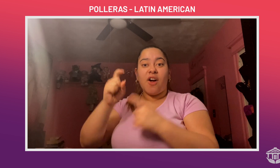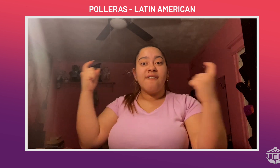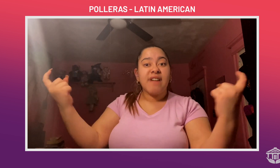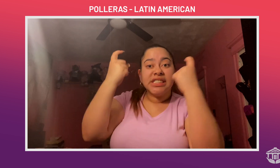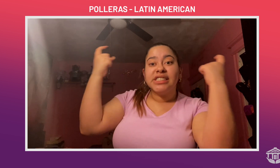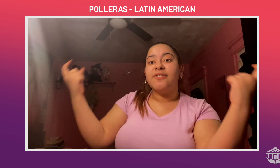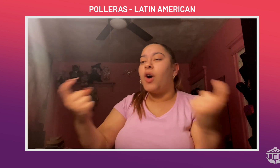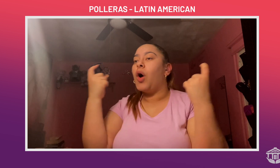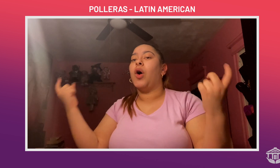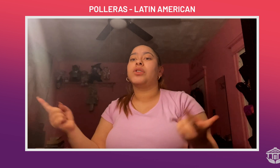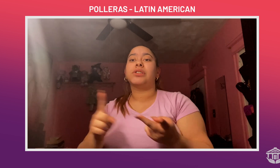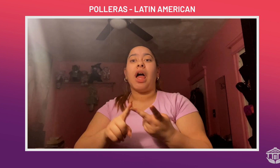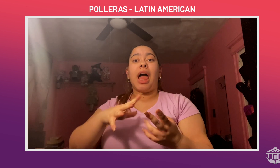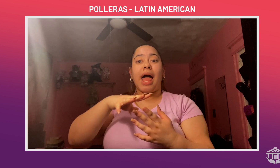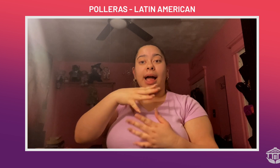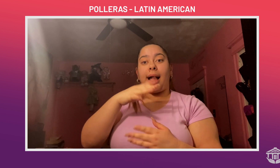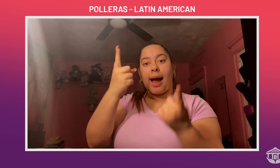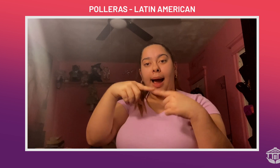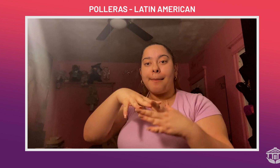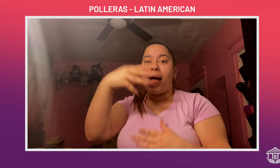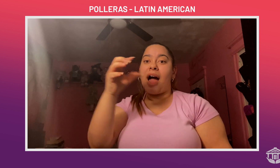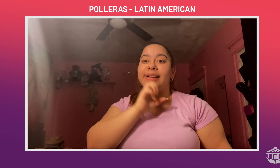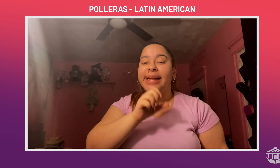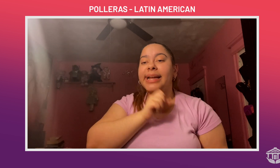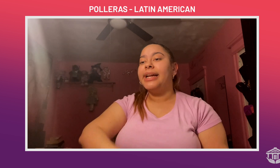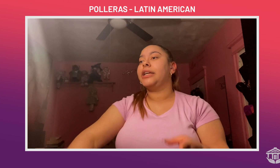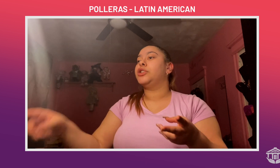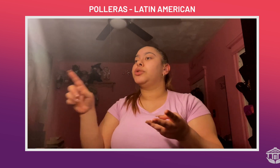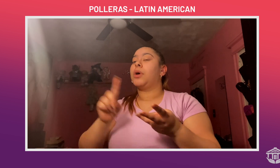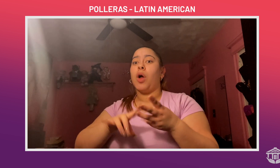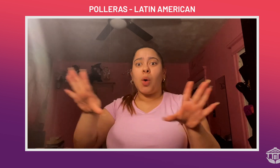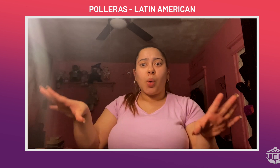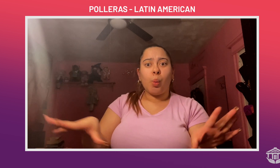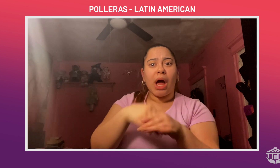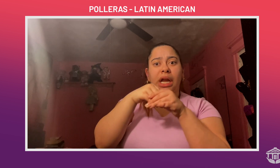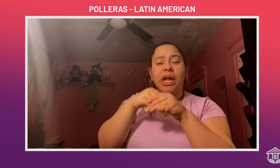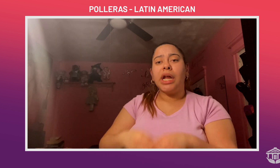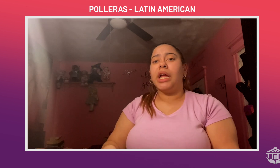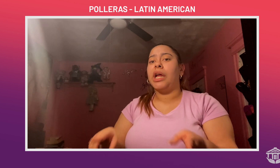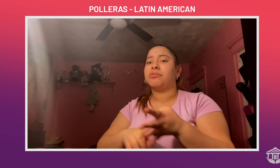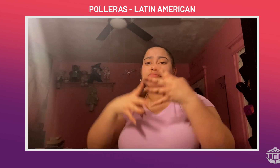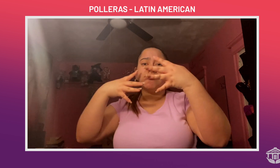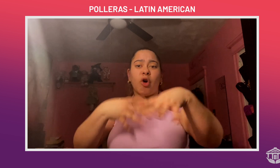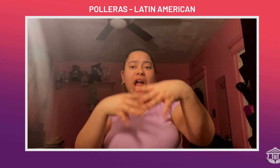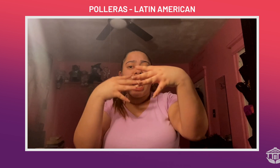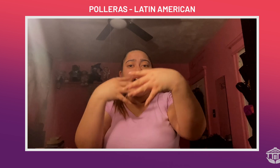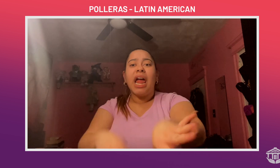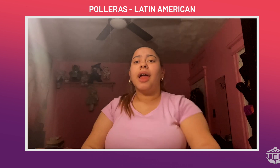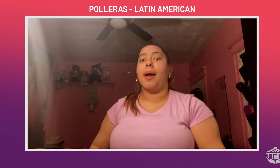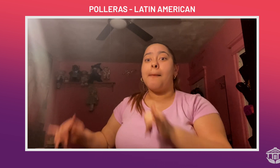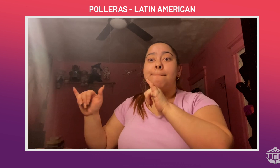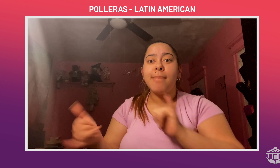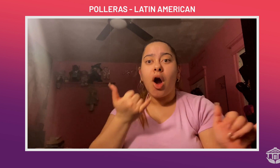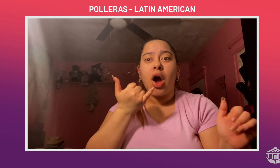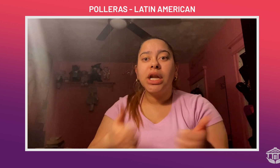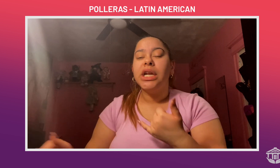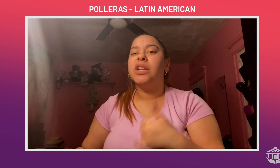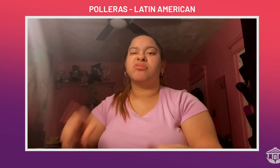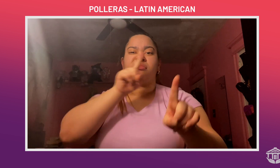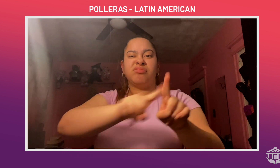coming of age celebrations, weddings, parades, and parties. If there’s an occasion where a